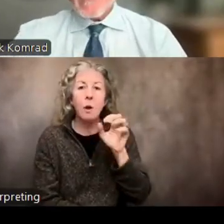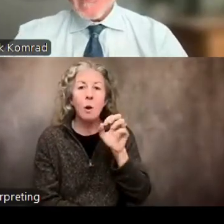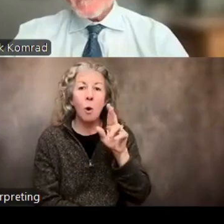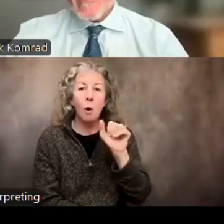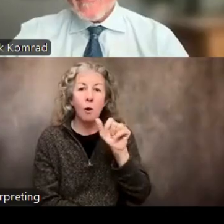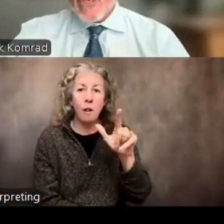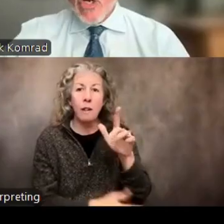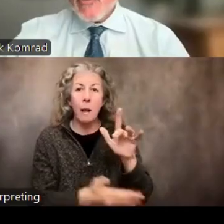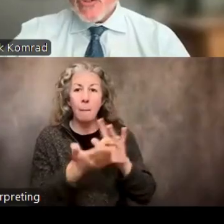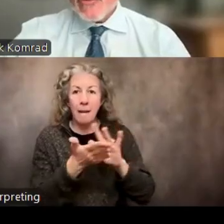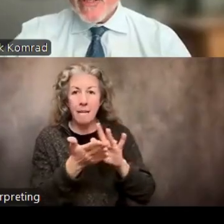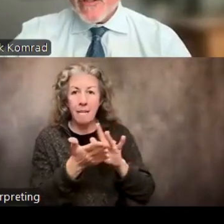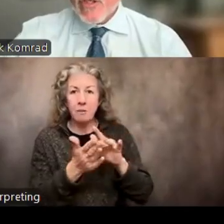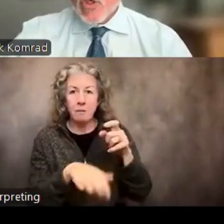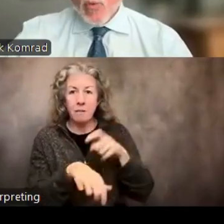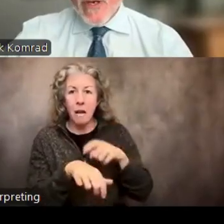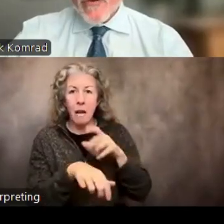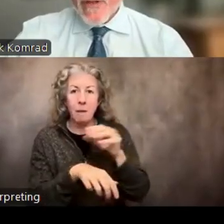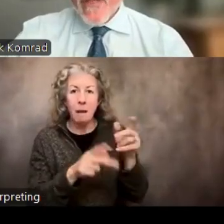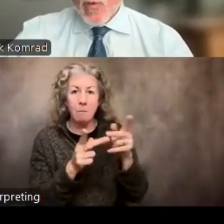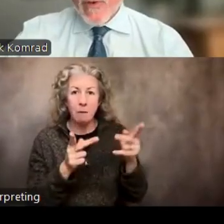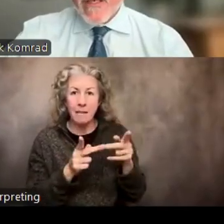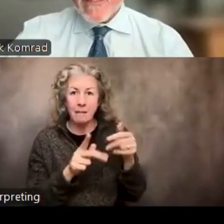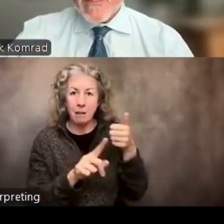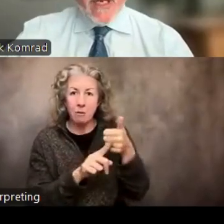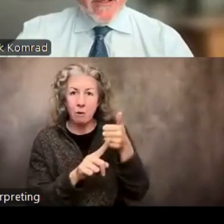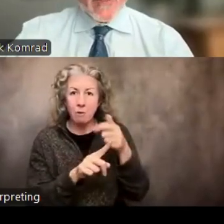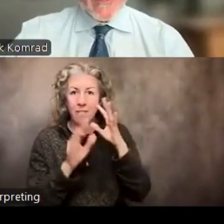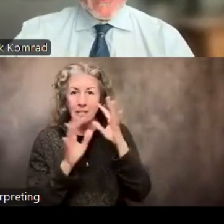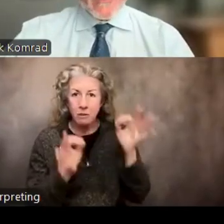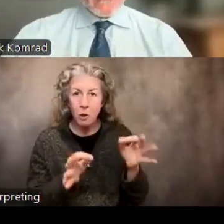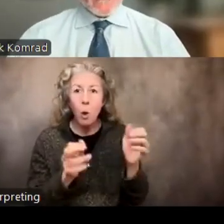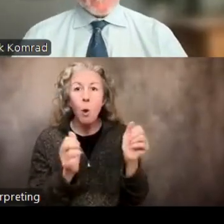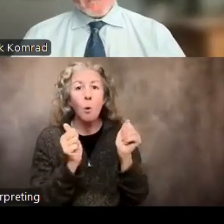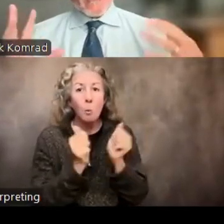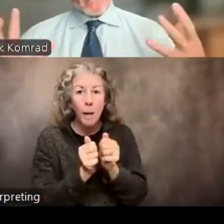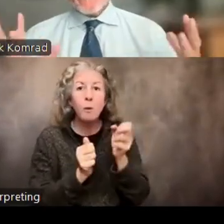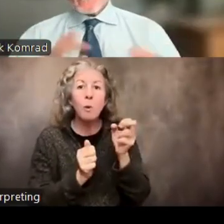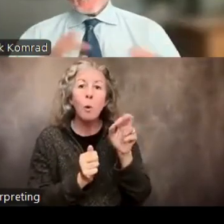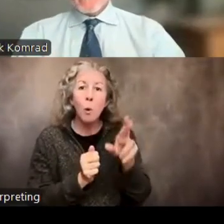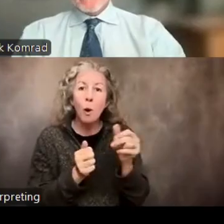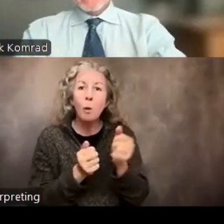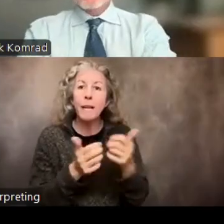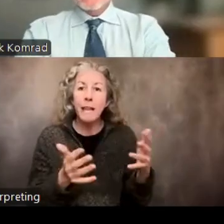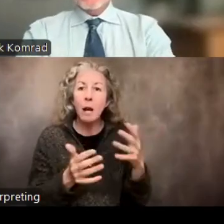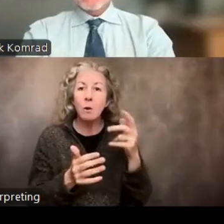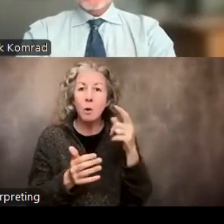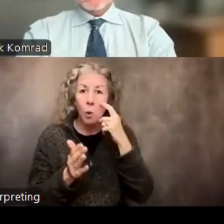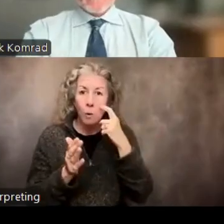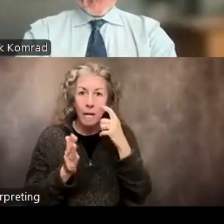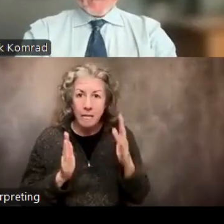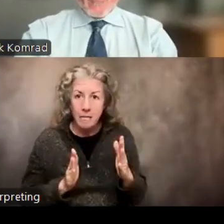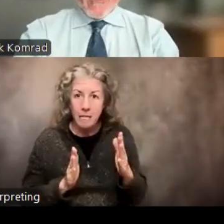place of their own choosing, with or without witnesses, by the way, with, with or without any ability to determine whether